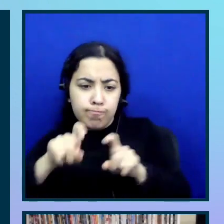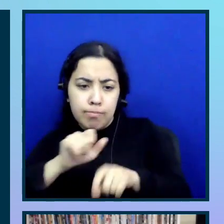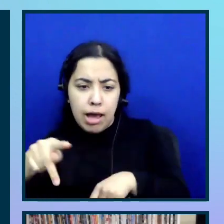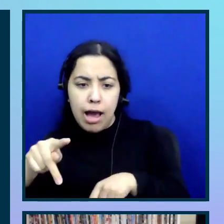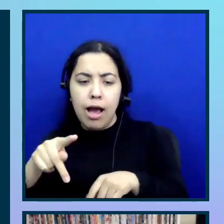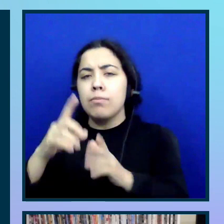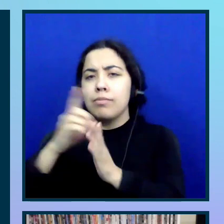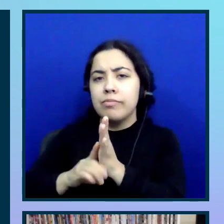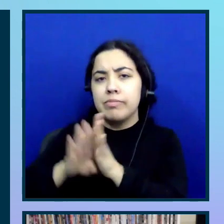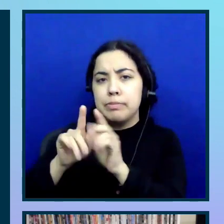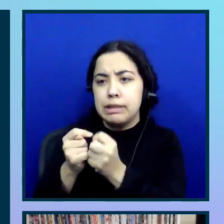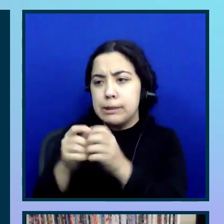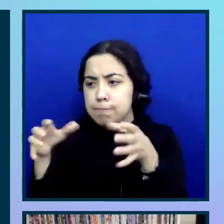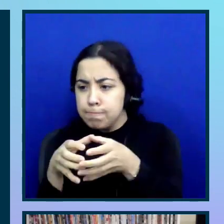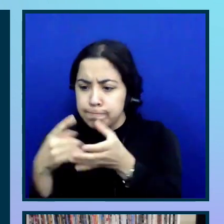to create accessible user experiences.